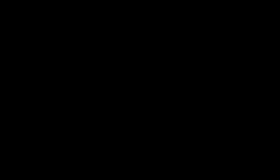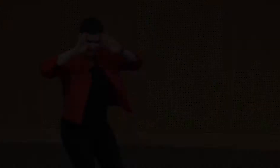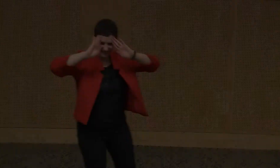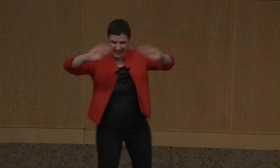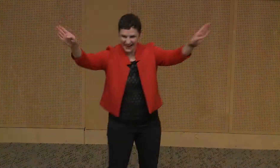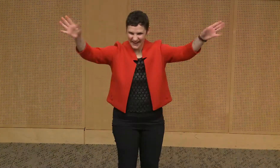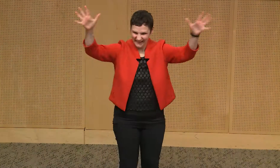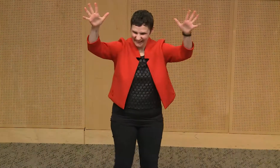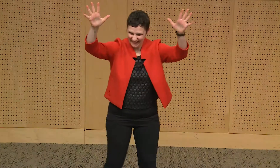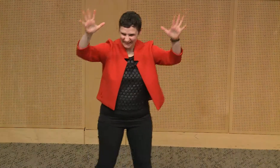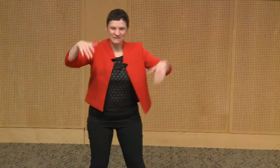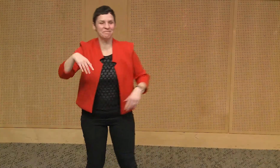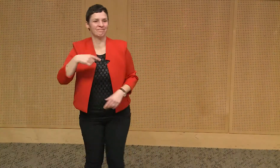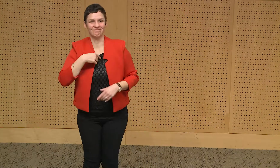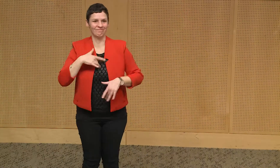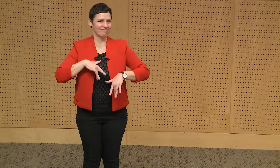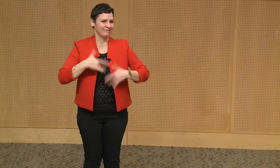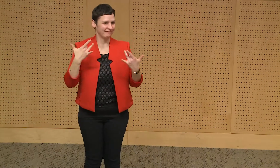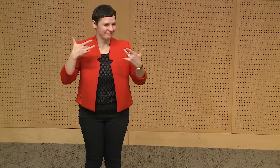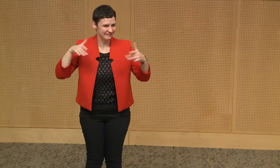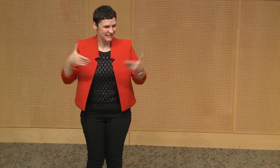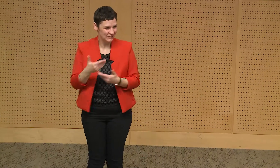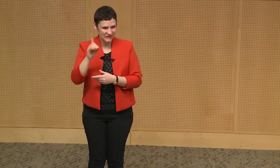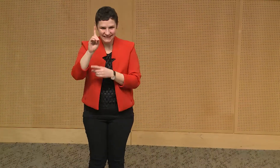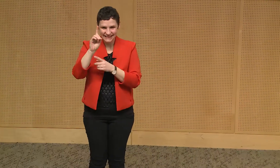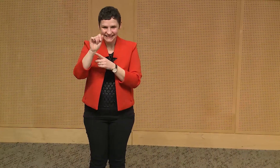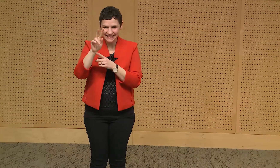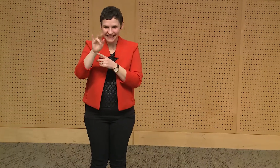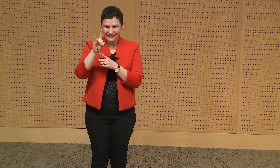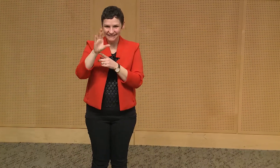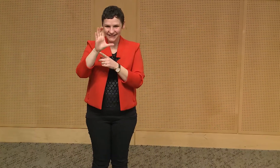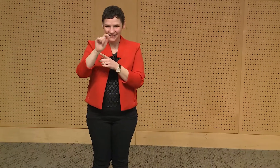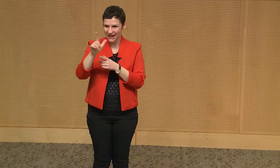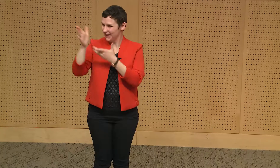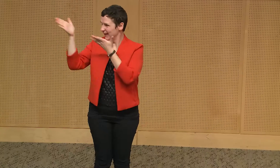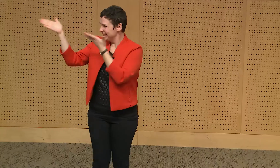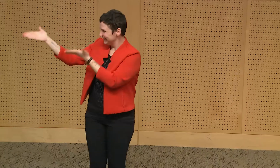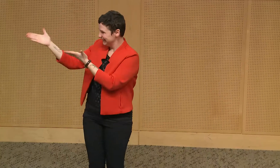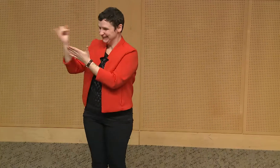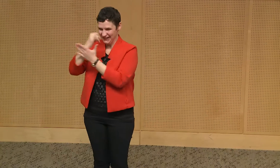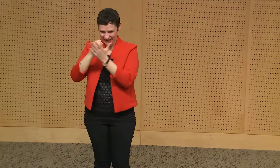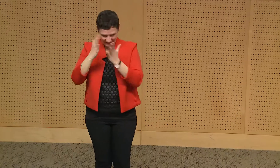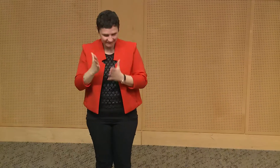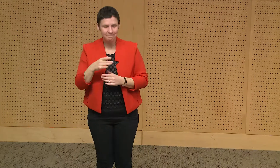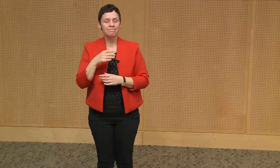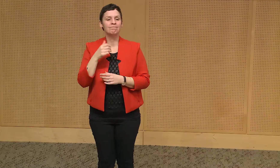Hello, everyone. I am thrilled to introduce David Call,